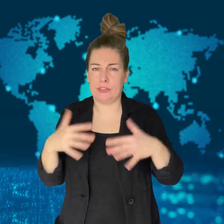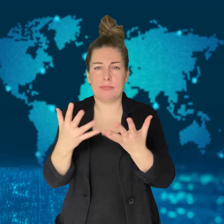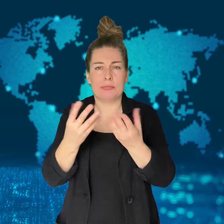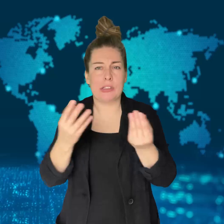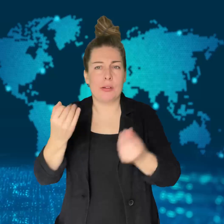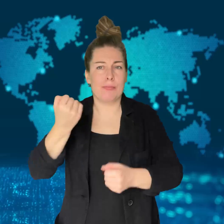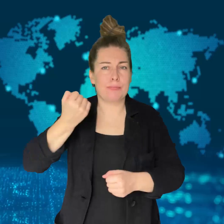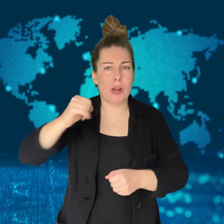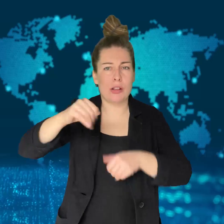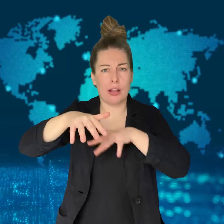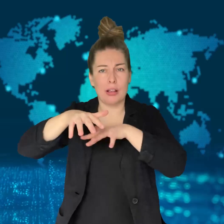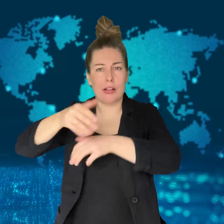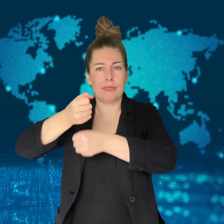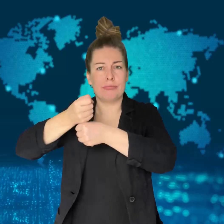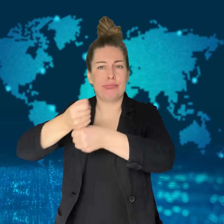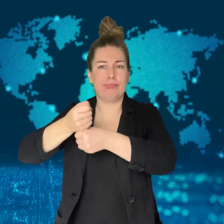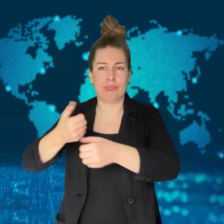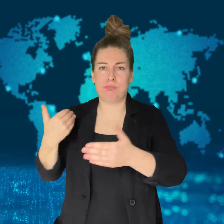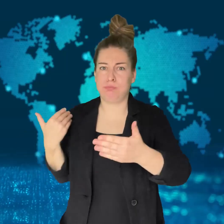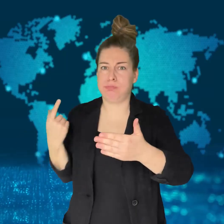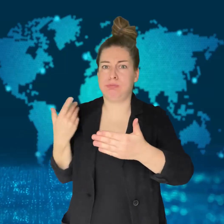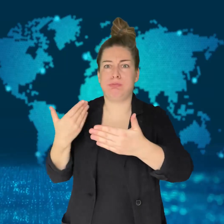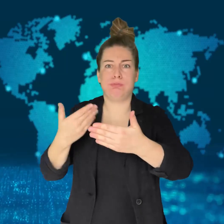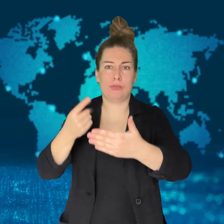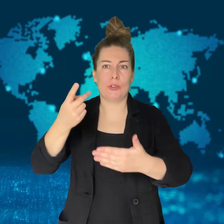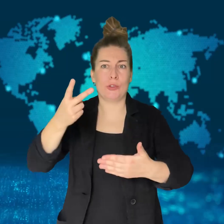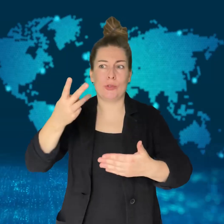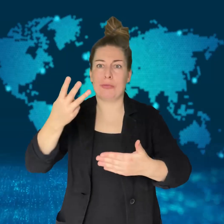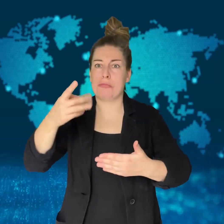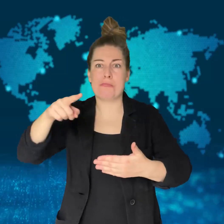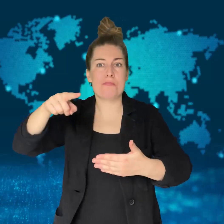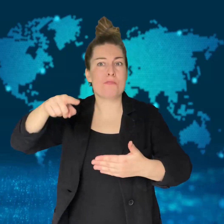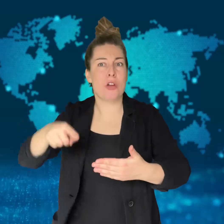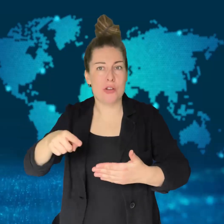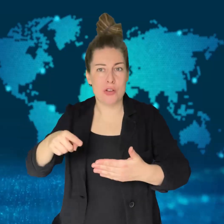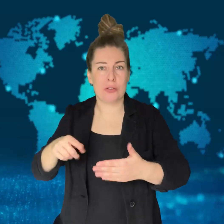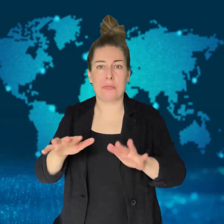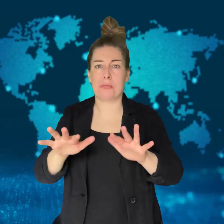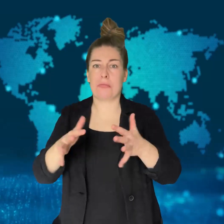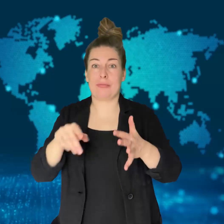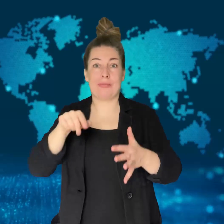the reason for several mass protests over the past few months.